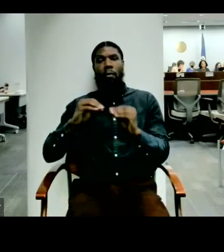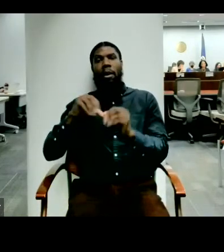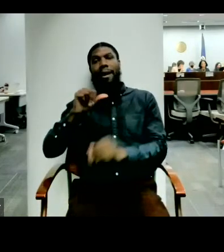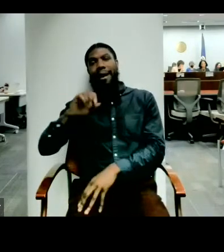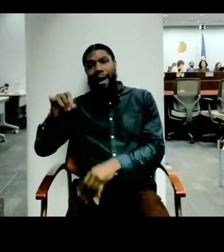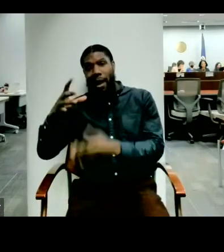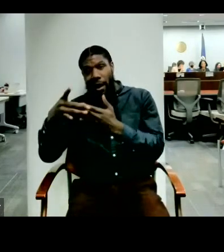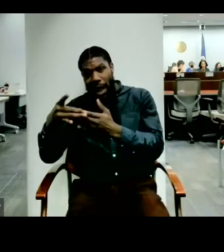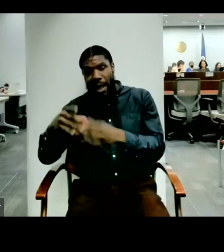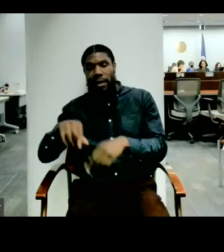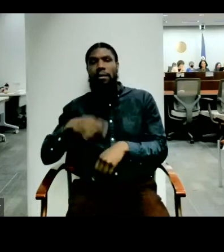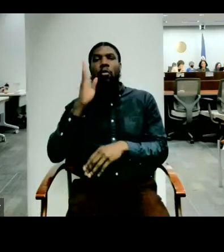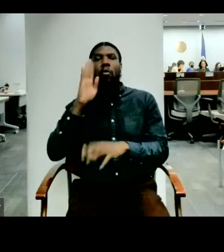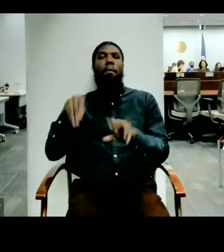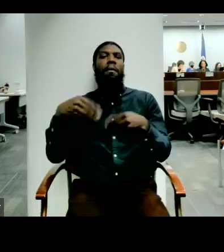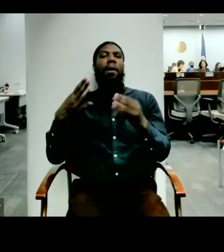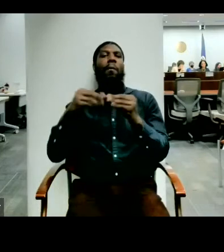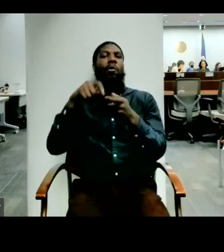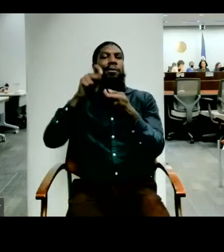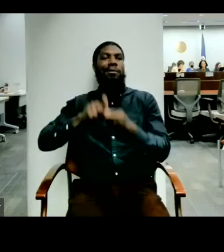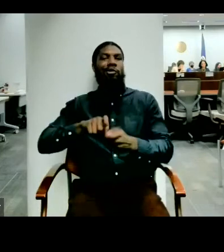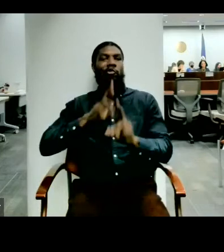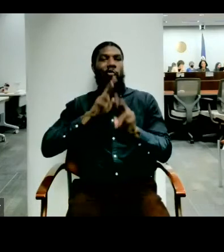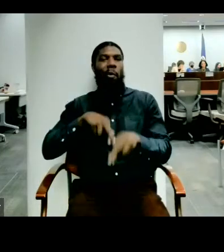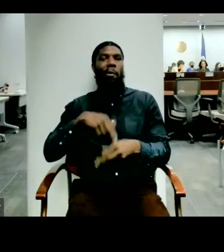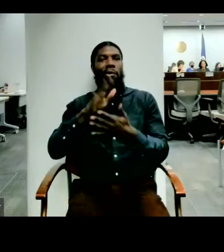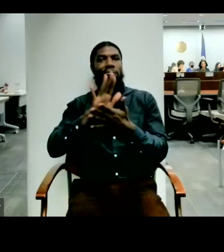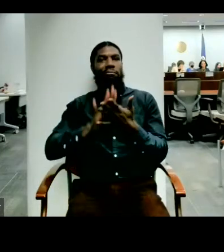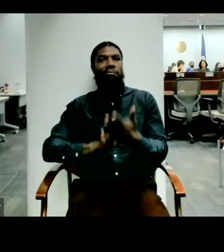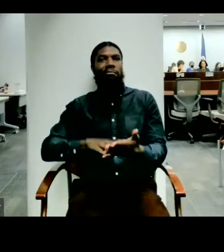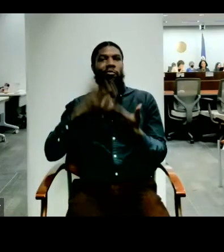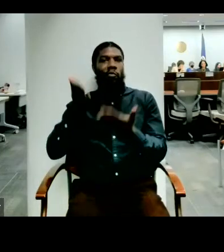We're going to provide a detailed report and recommendations that we hope will be helpful